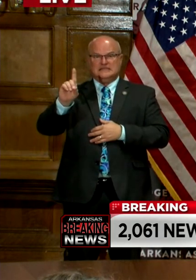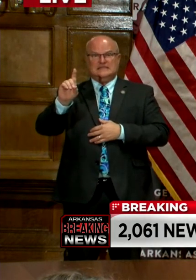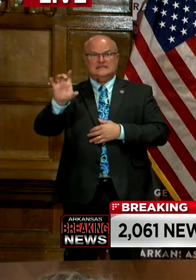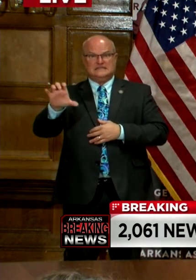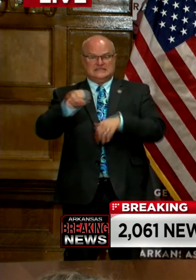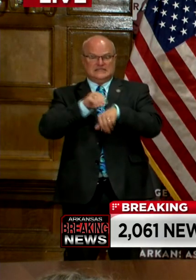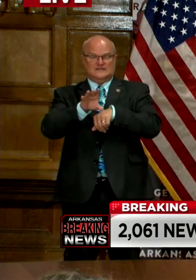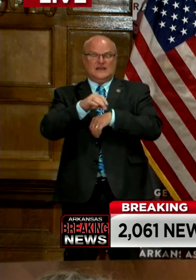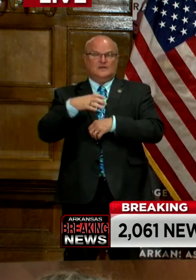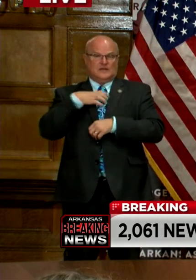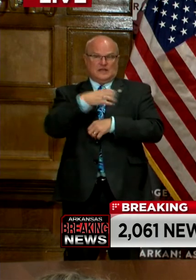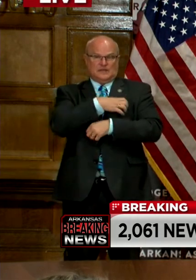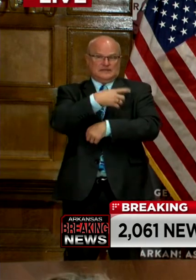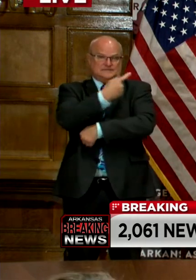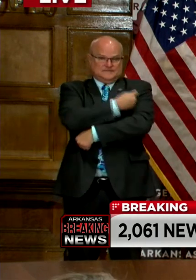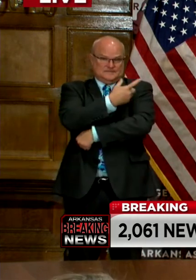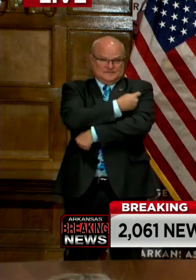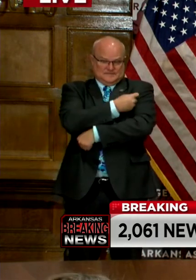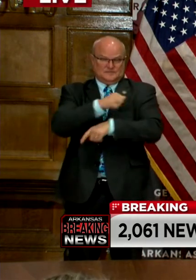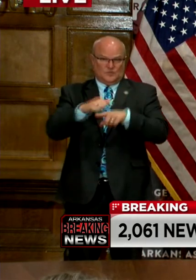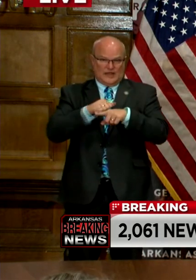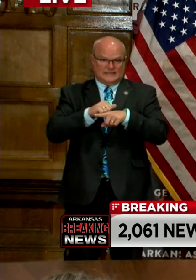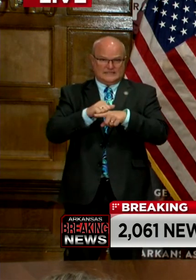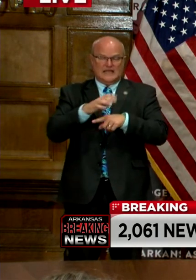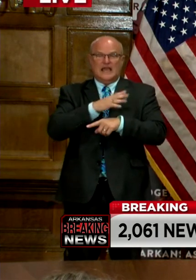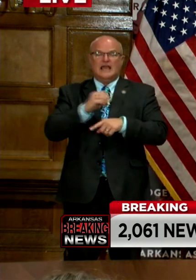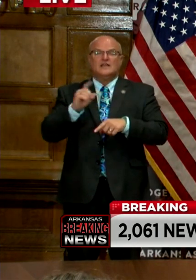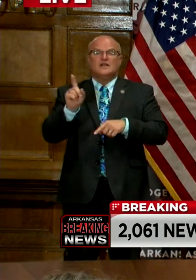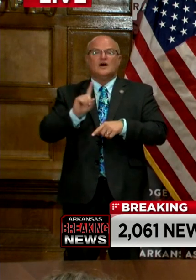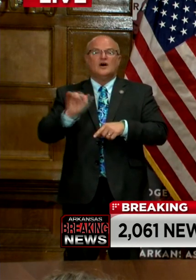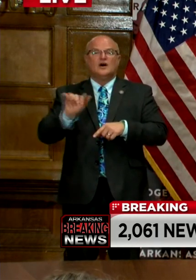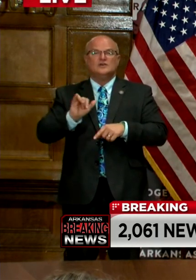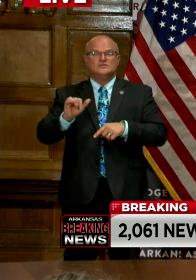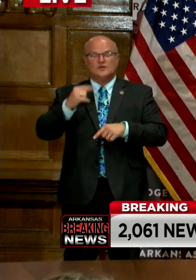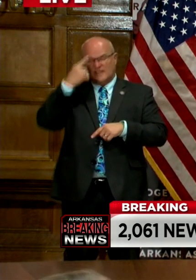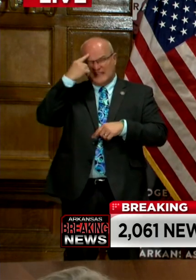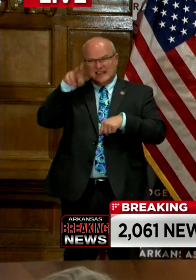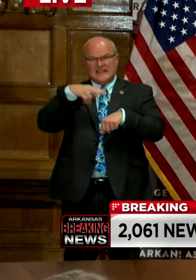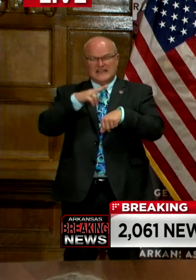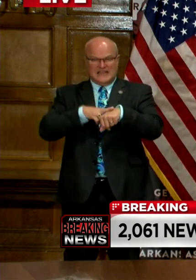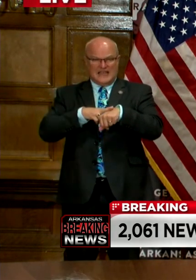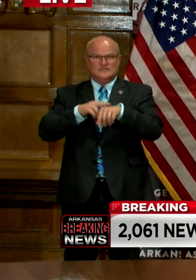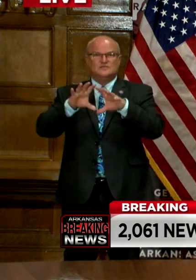DEVELOPMENT AND LICENSE LICENSE LIE -- LICENSE YOUR.